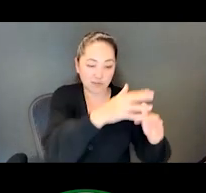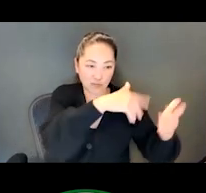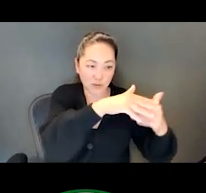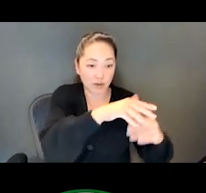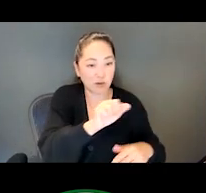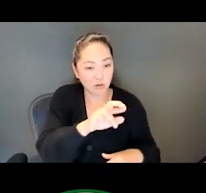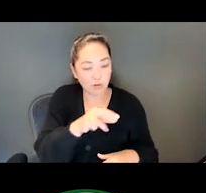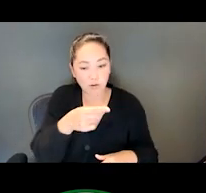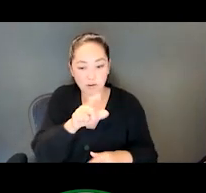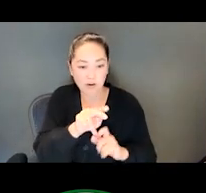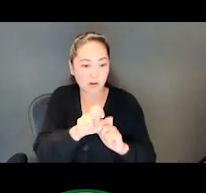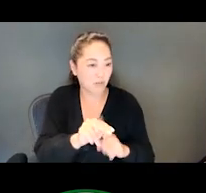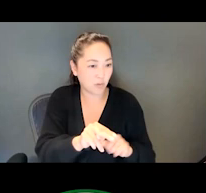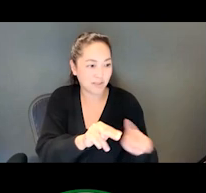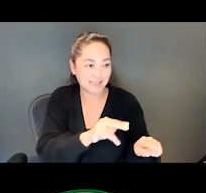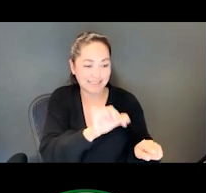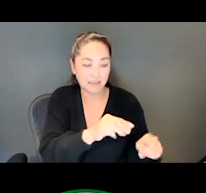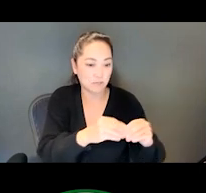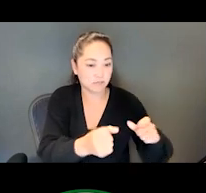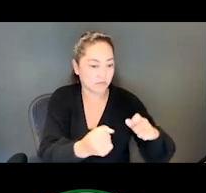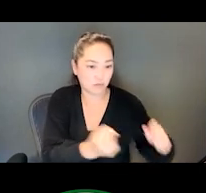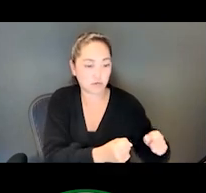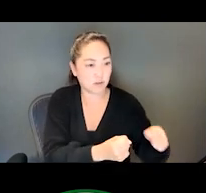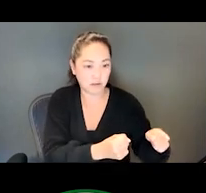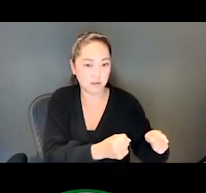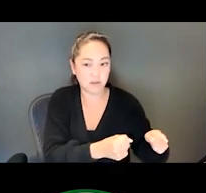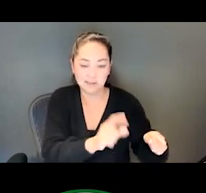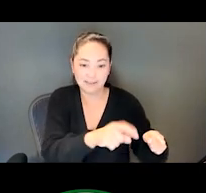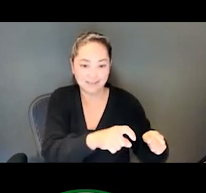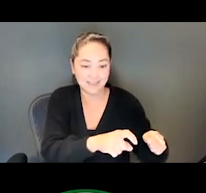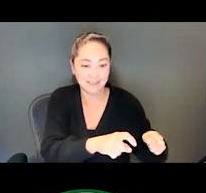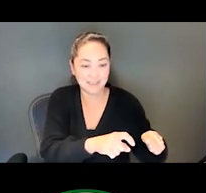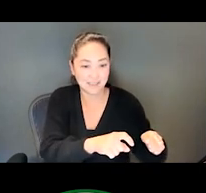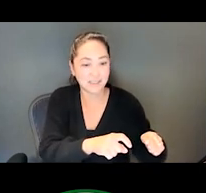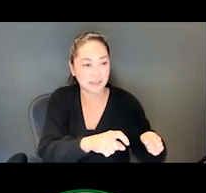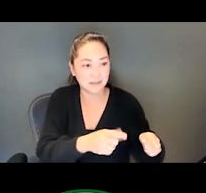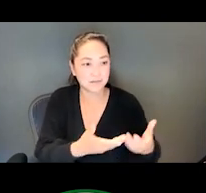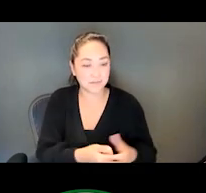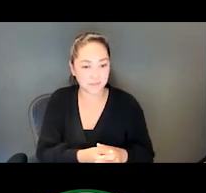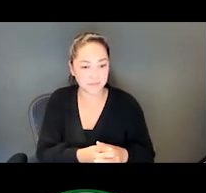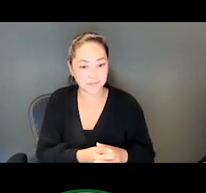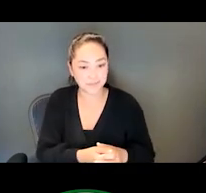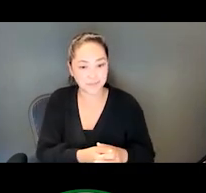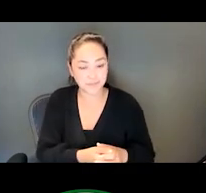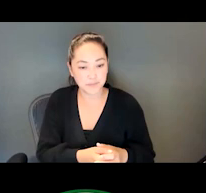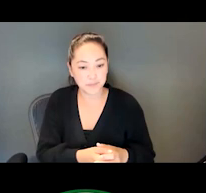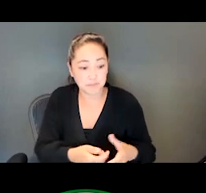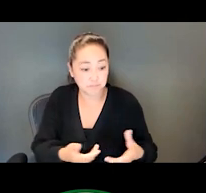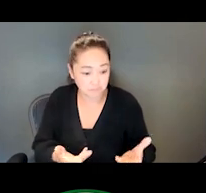Do our parks safe places that provide safety for the people who are in them and for the people who live near them?